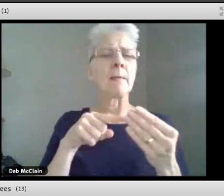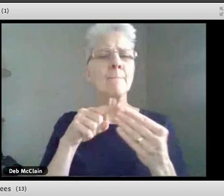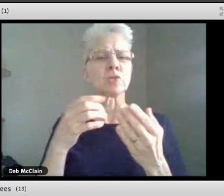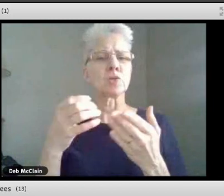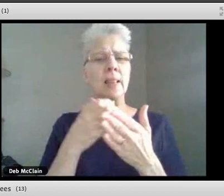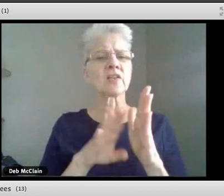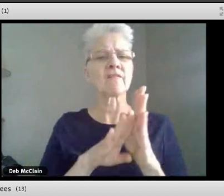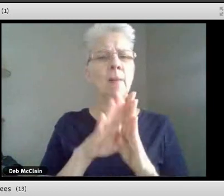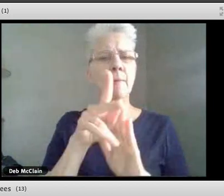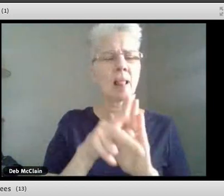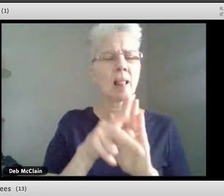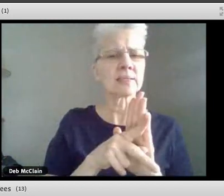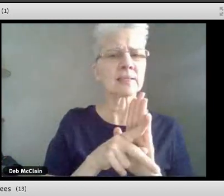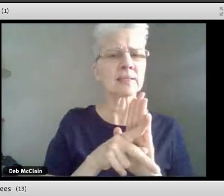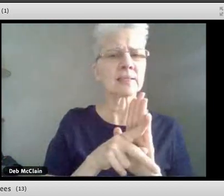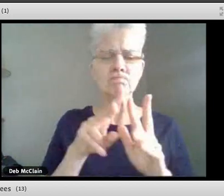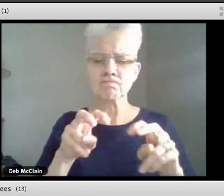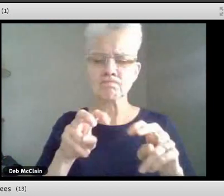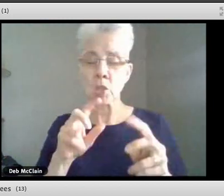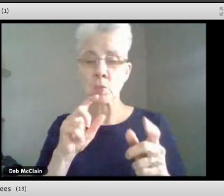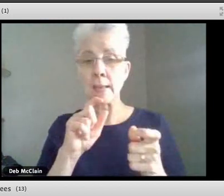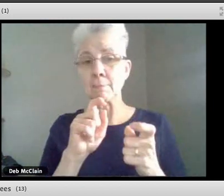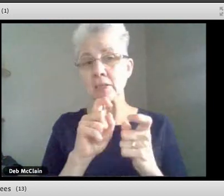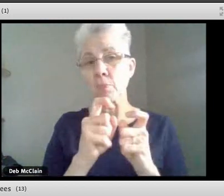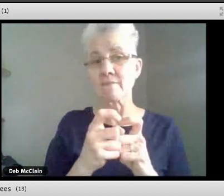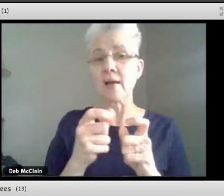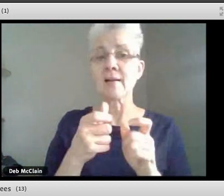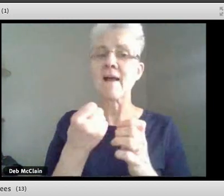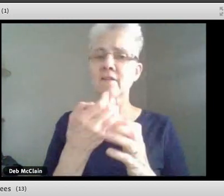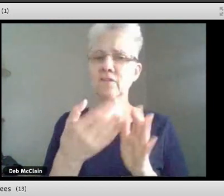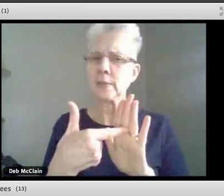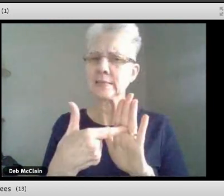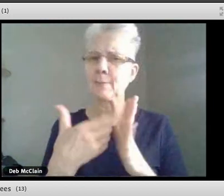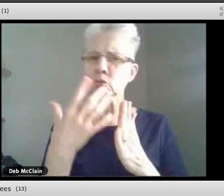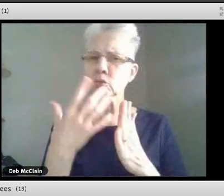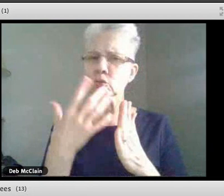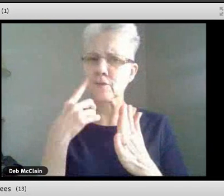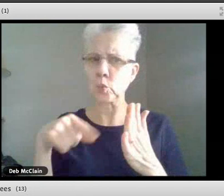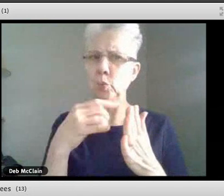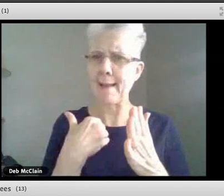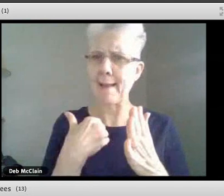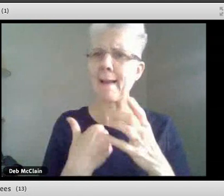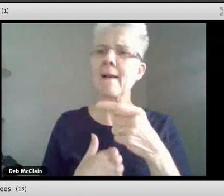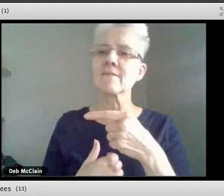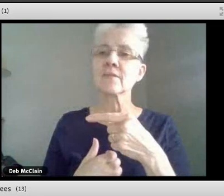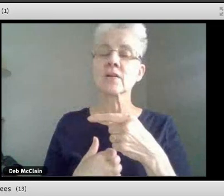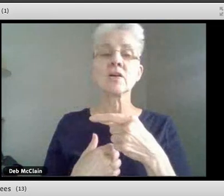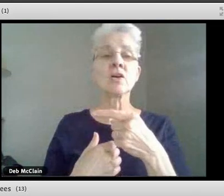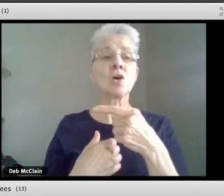and I've got a couple of examples here for you. One is a college library, and one is a public library,